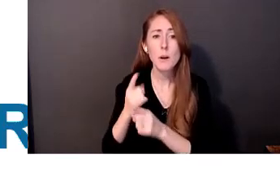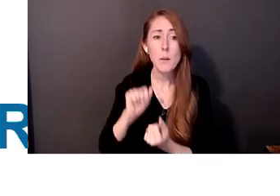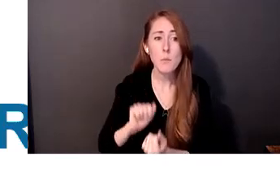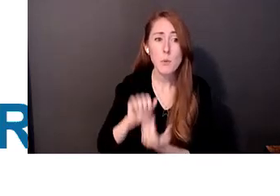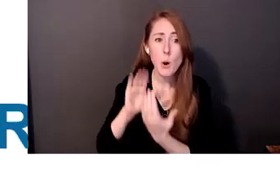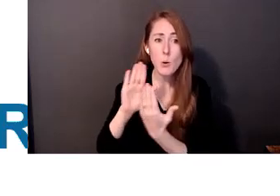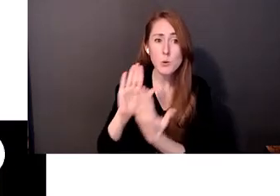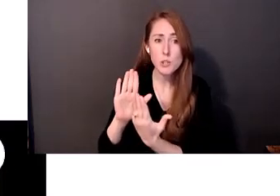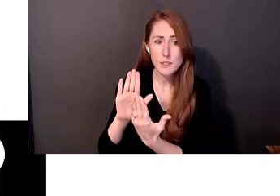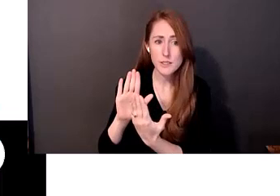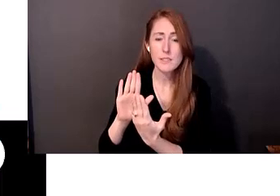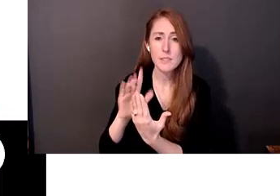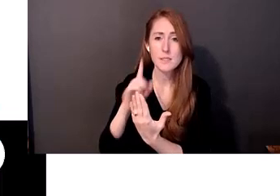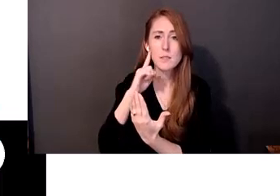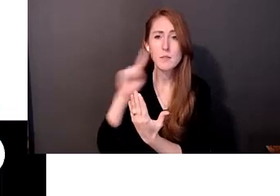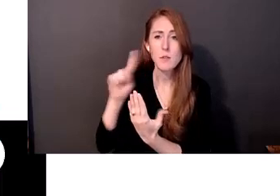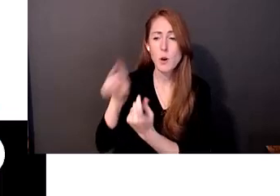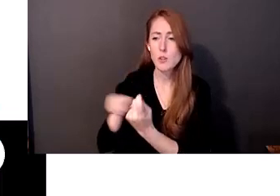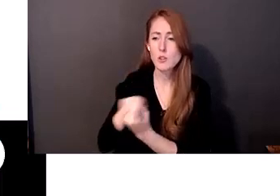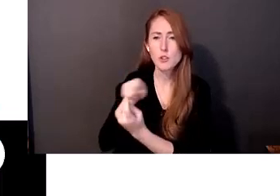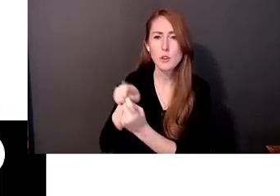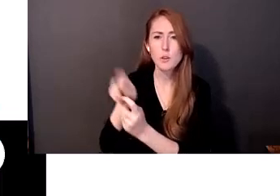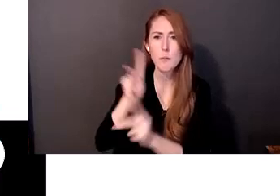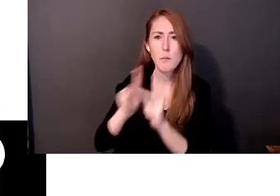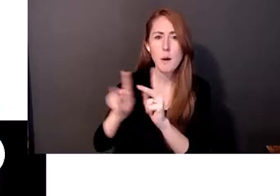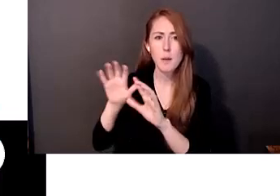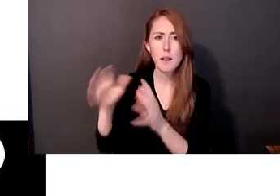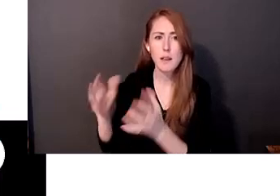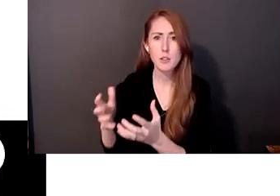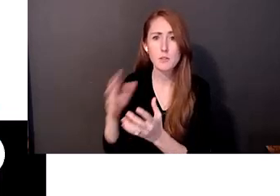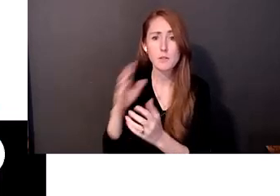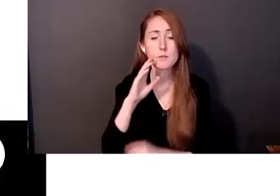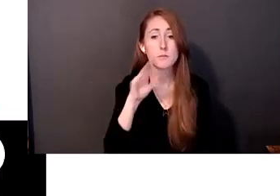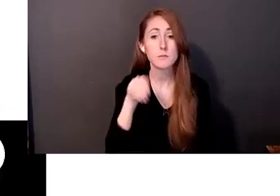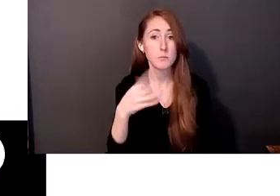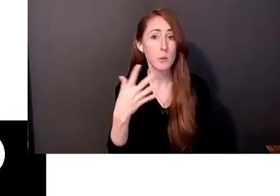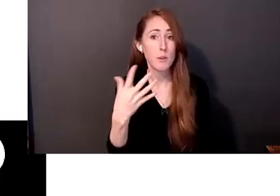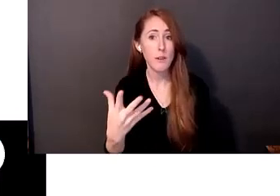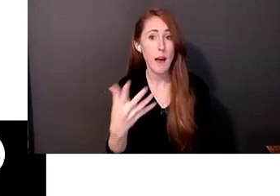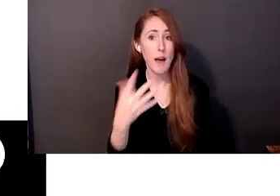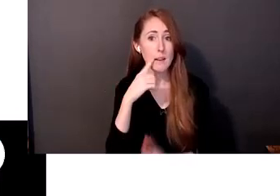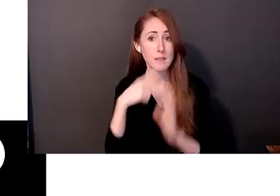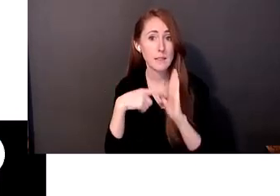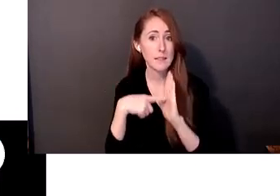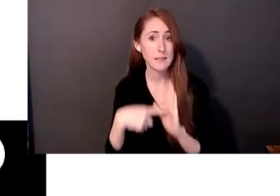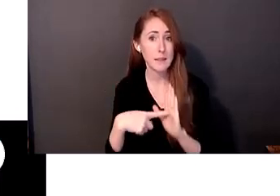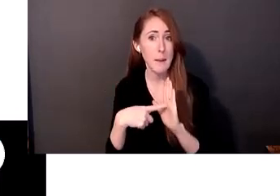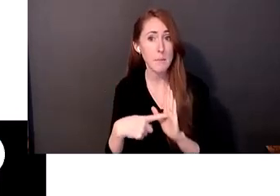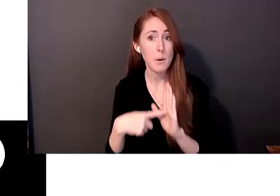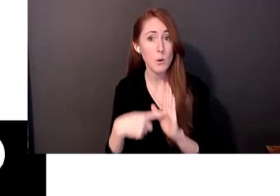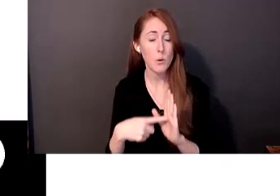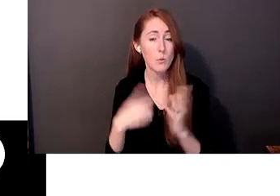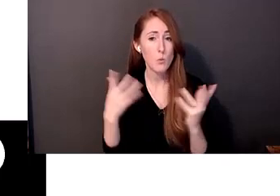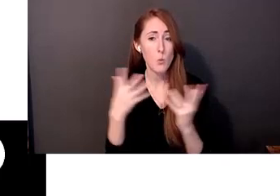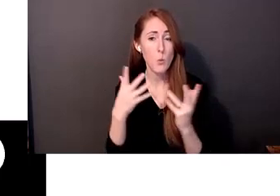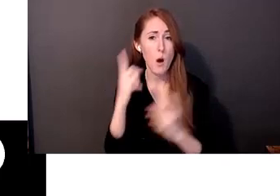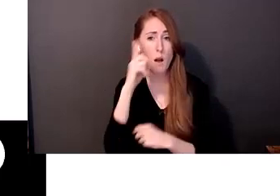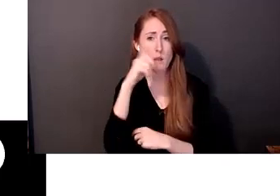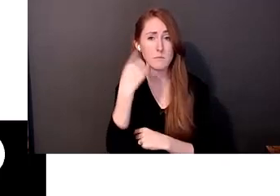So to give you a concrete example of what is a community-based participatory research,